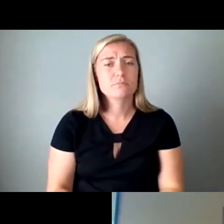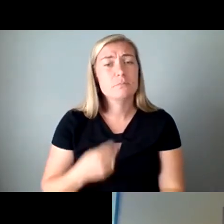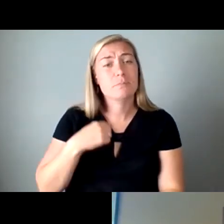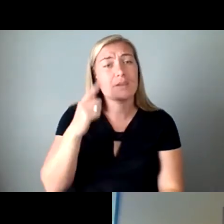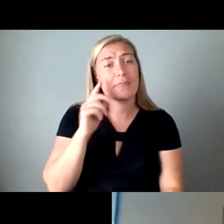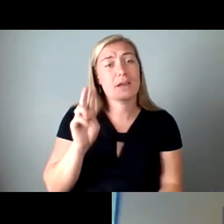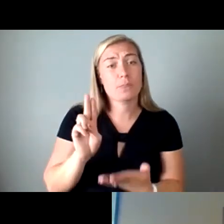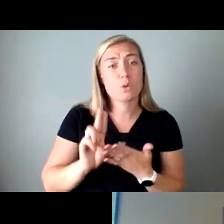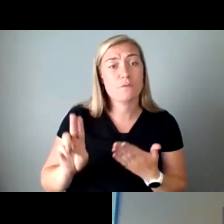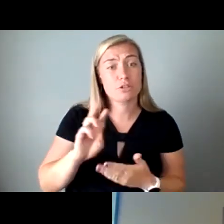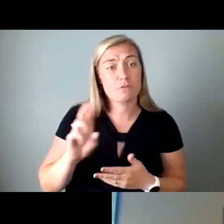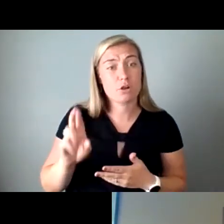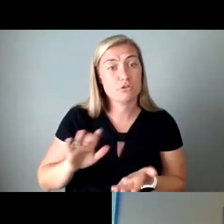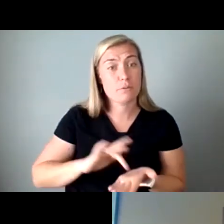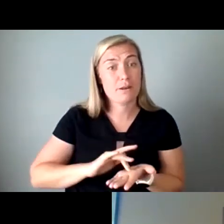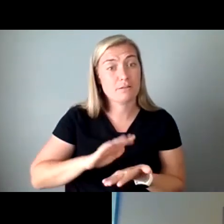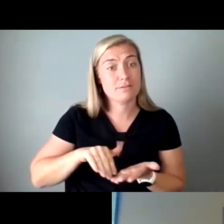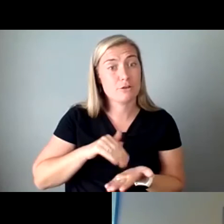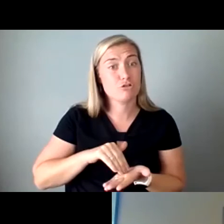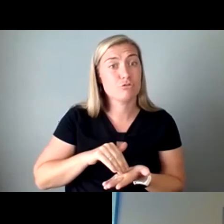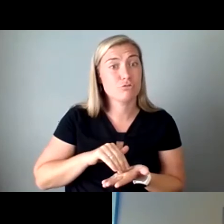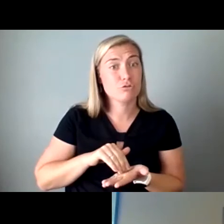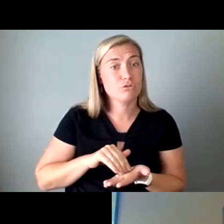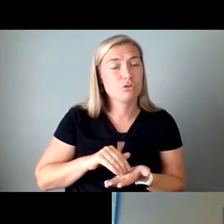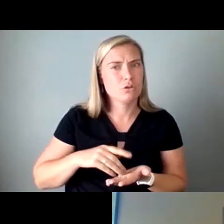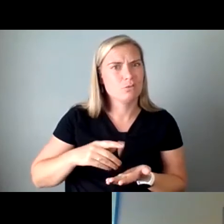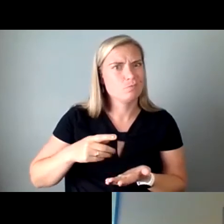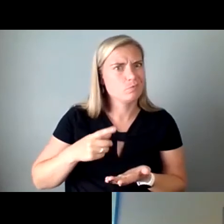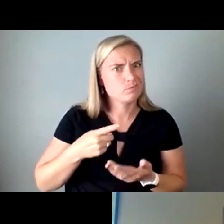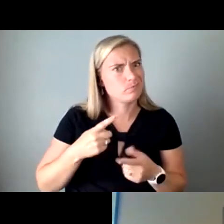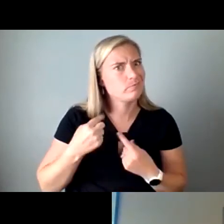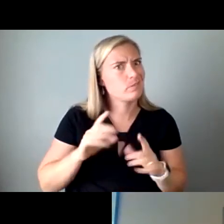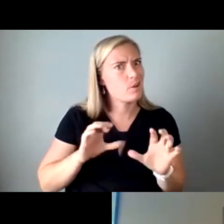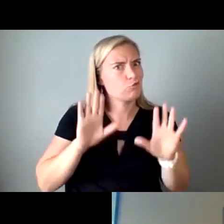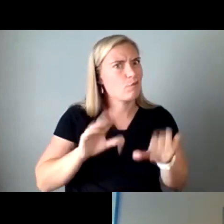University of Rochester Medical Center has really done a good job of putting together resources